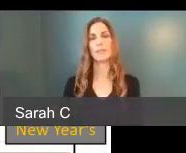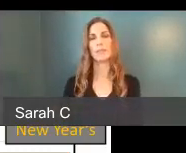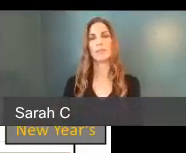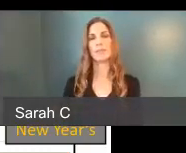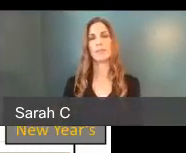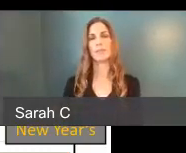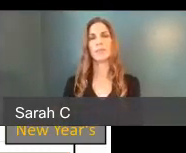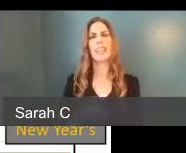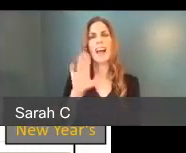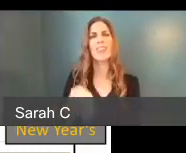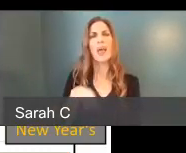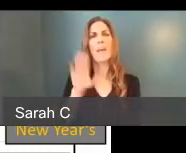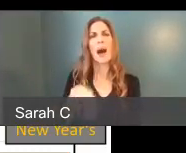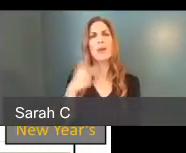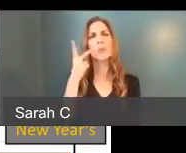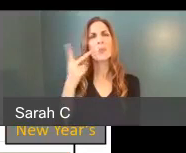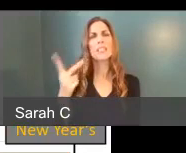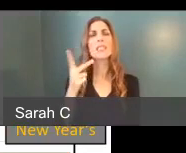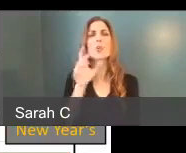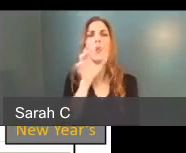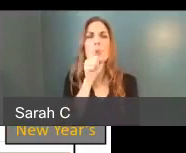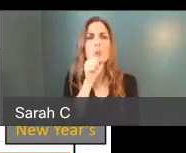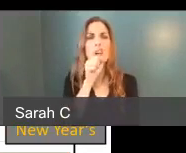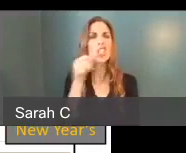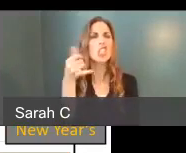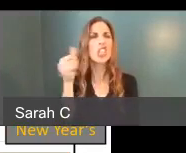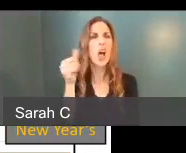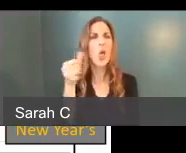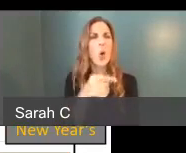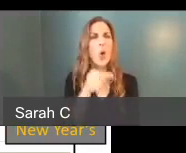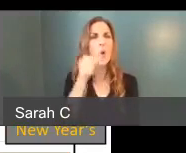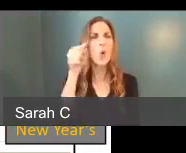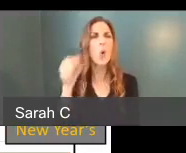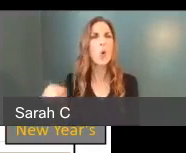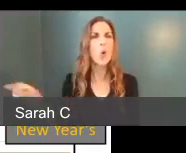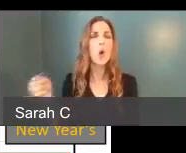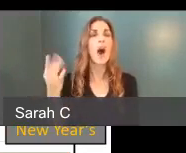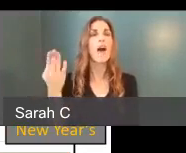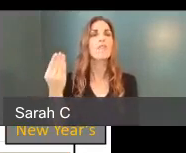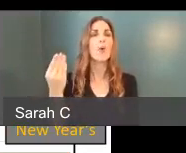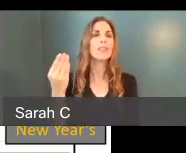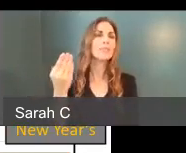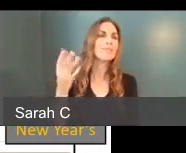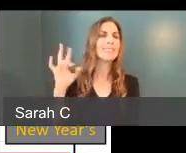the bottom, the orange and yellow lines are the seven day and 14-day averages of the long-term